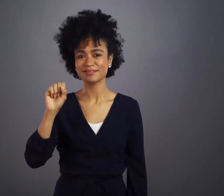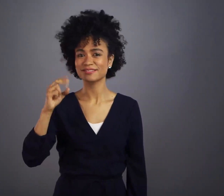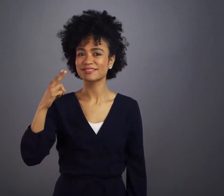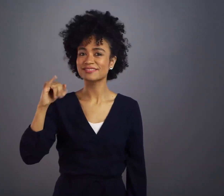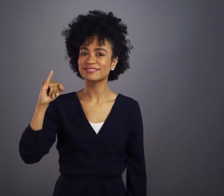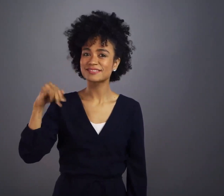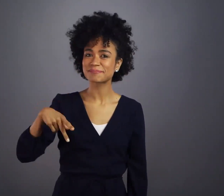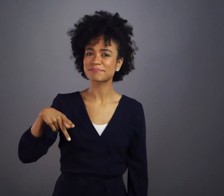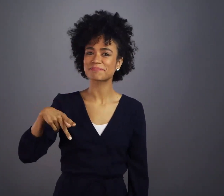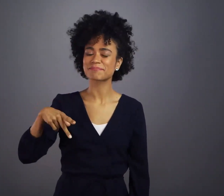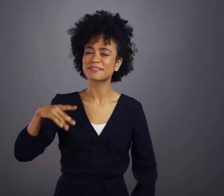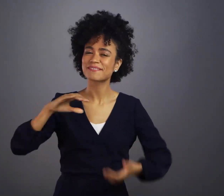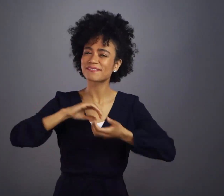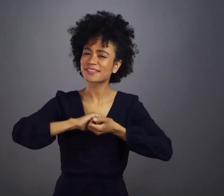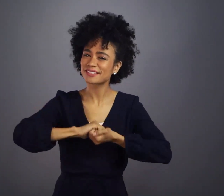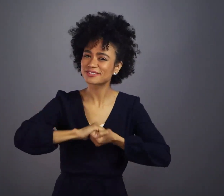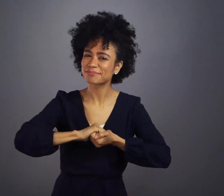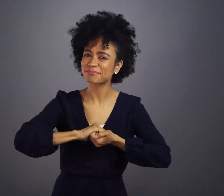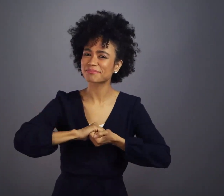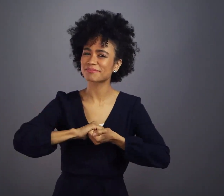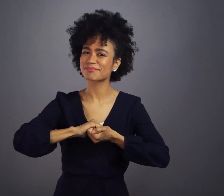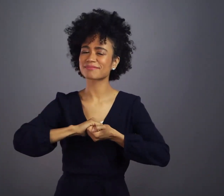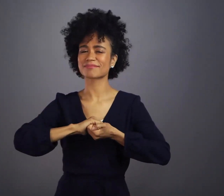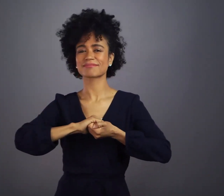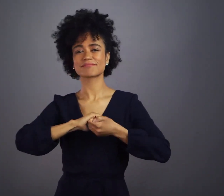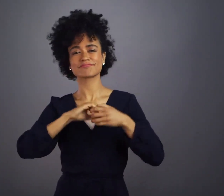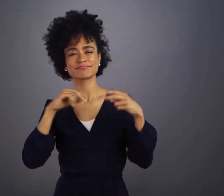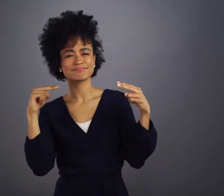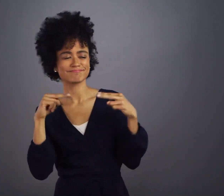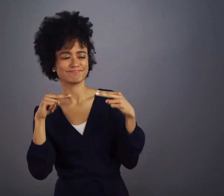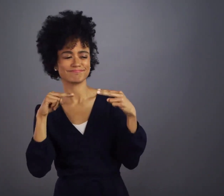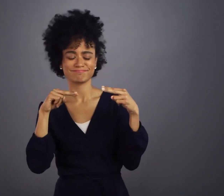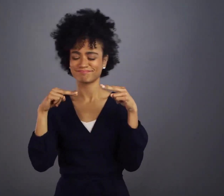which is indescribably wonderful.